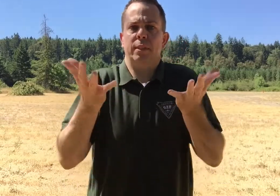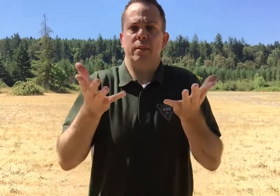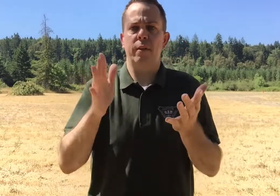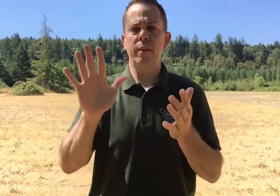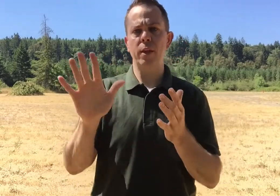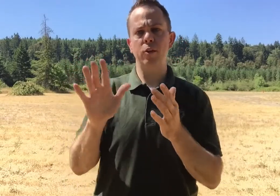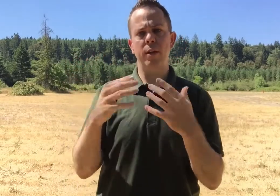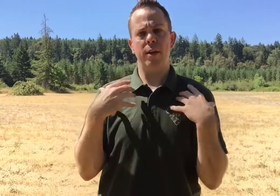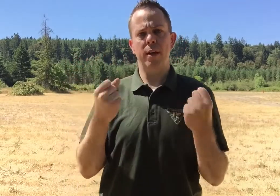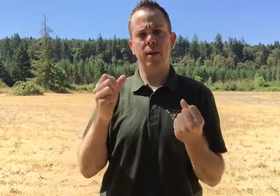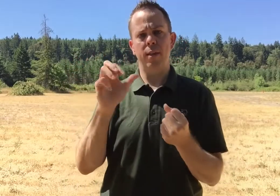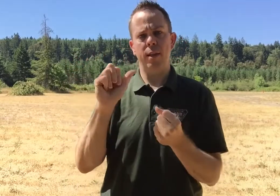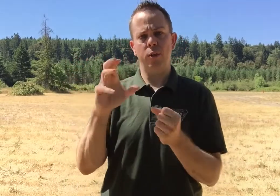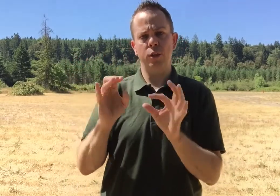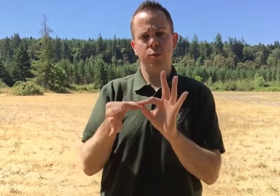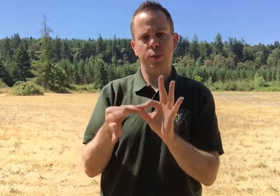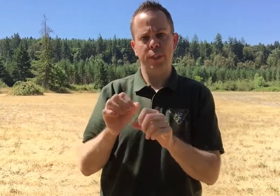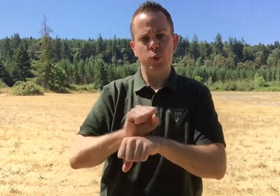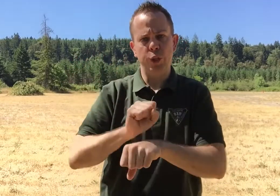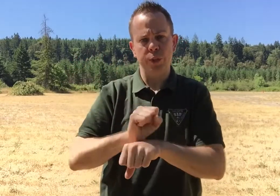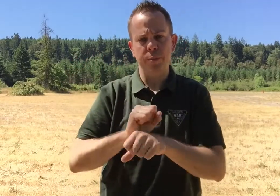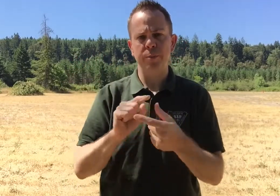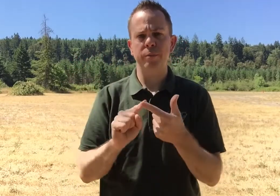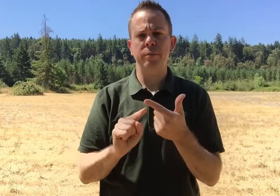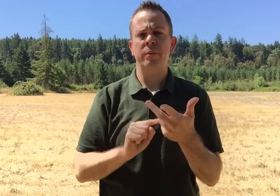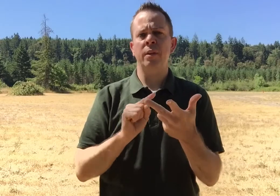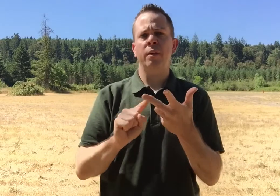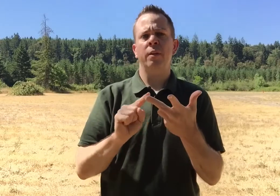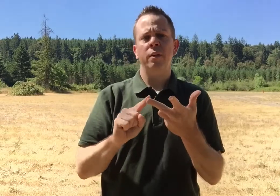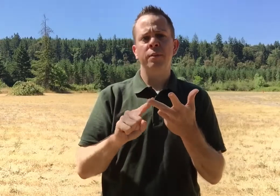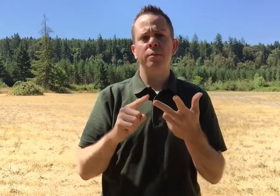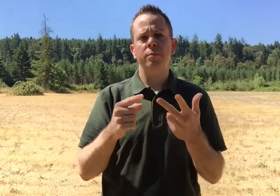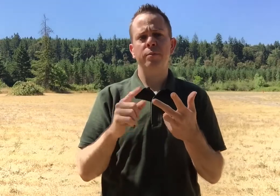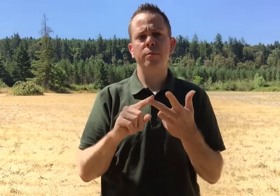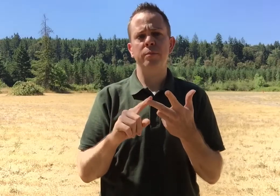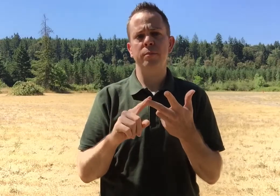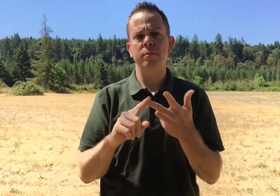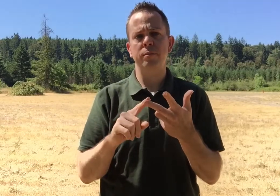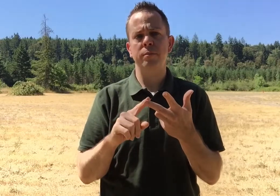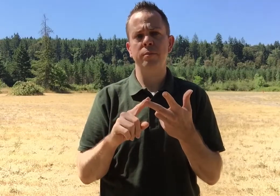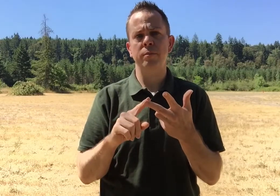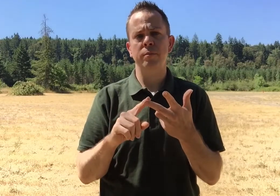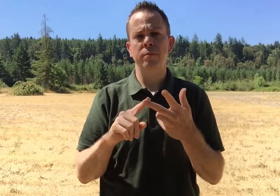of their health care interpreting work,